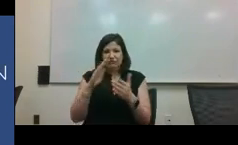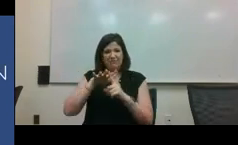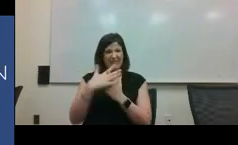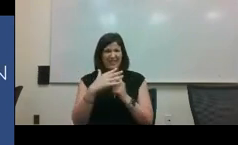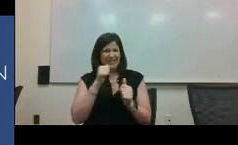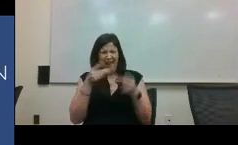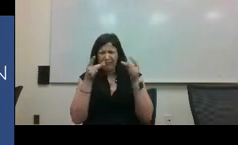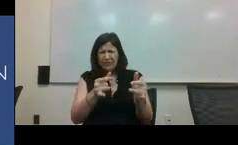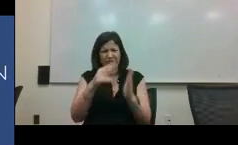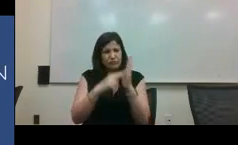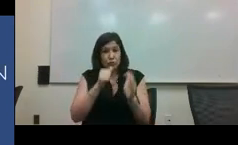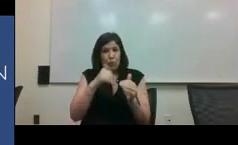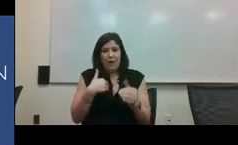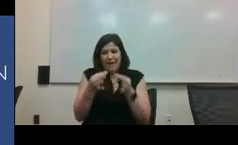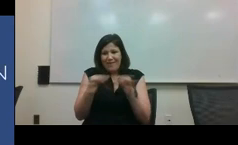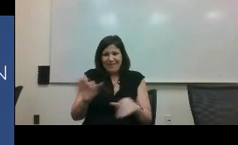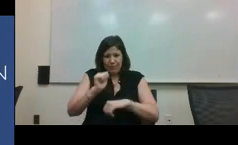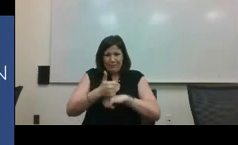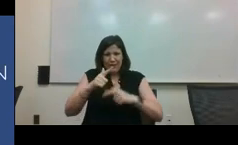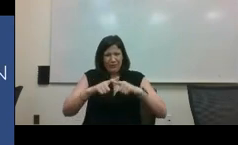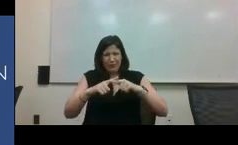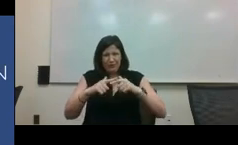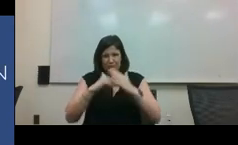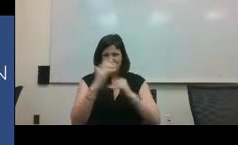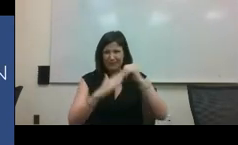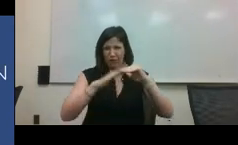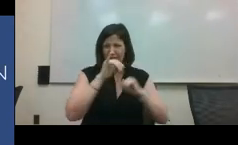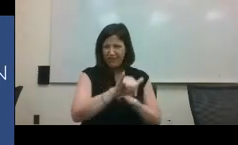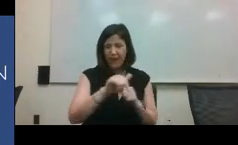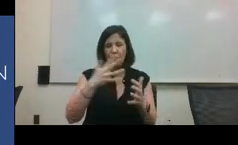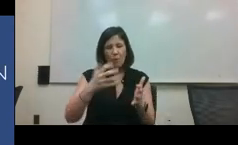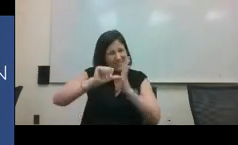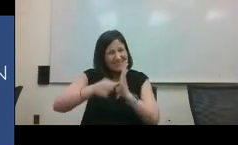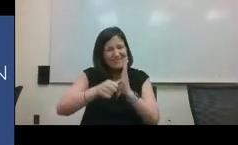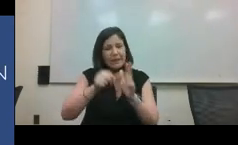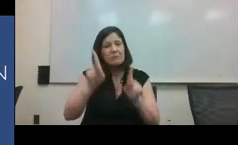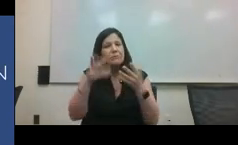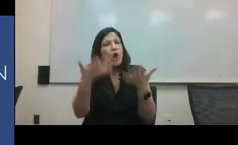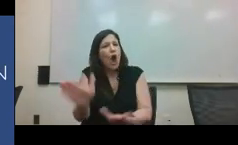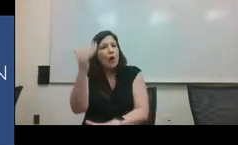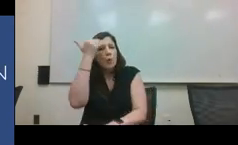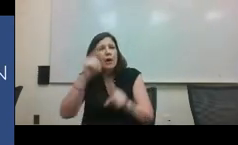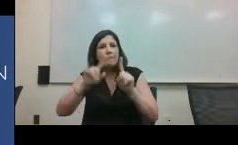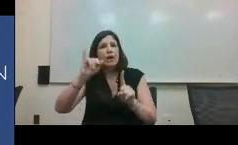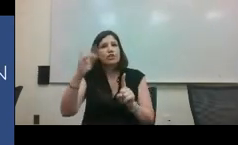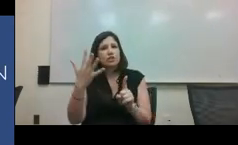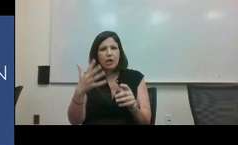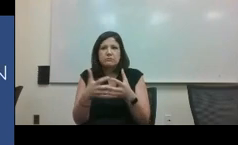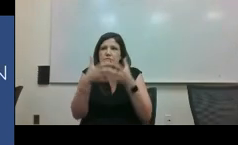because they don't have a language base to build that on. So, just really kind of emphasizing that I think people knew that but Josh ended up in lots of conversations,